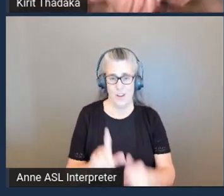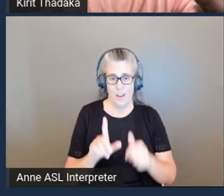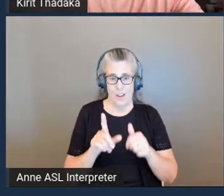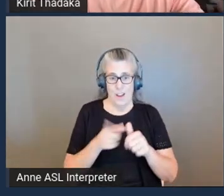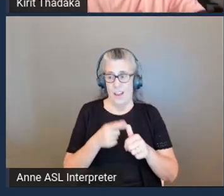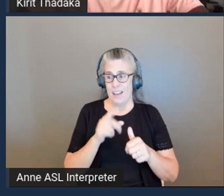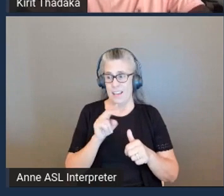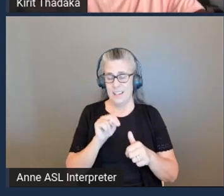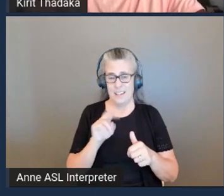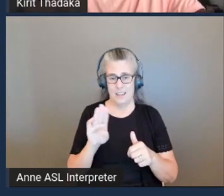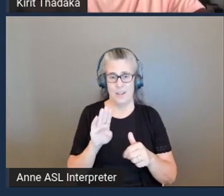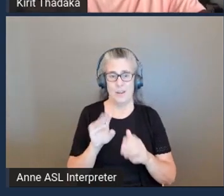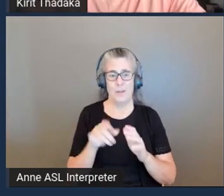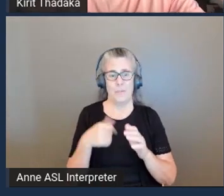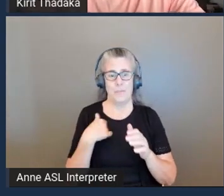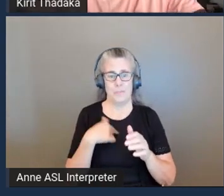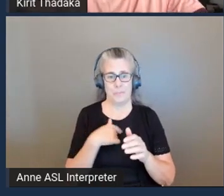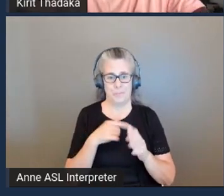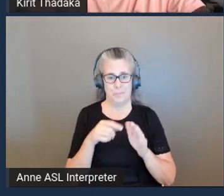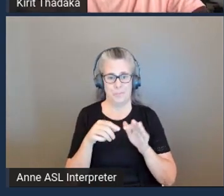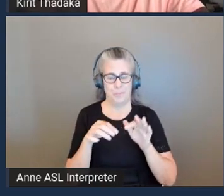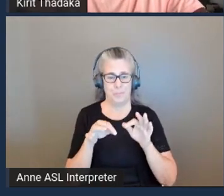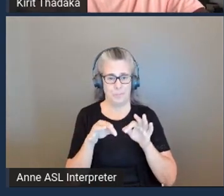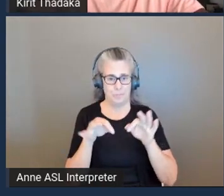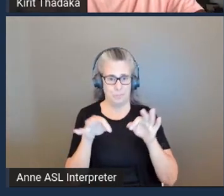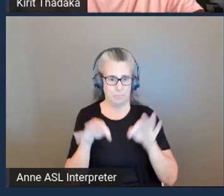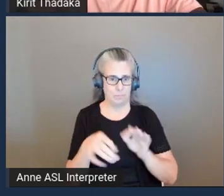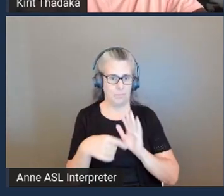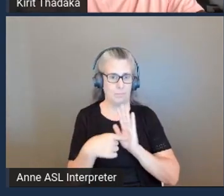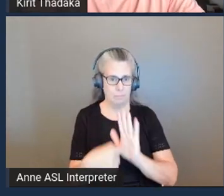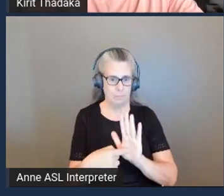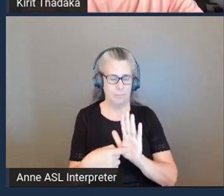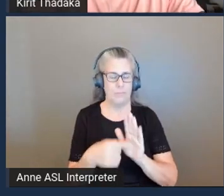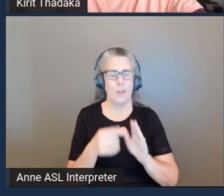to prepare some data, so it takes some data from S3,